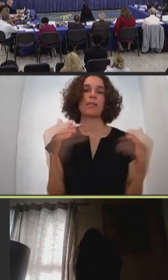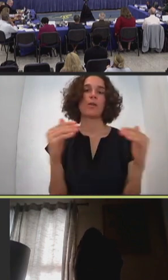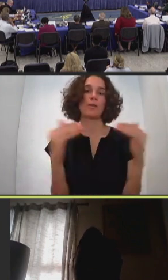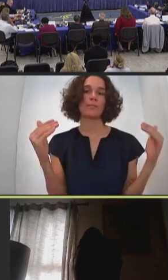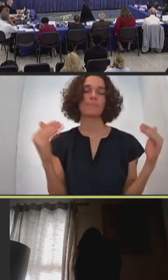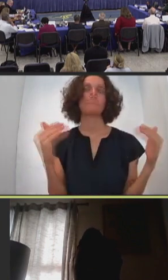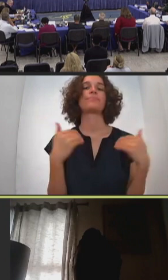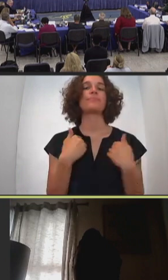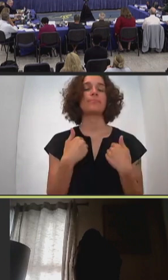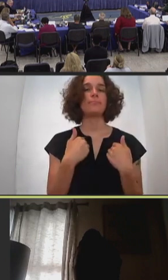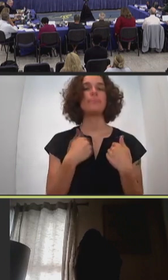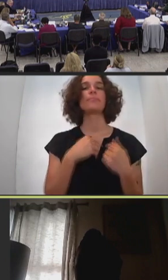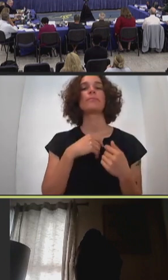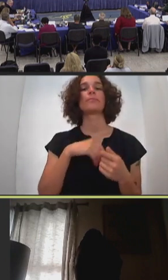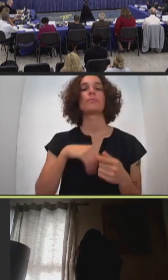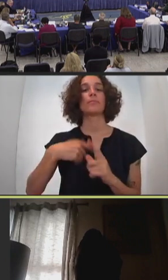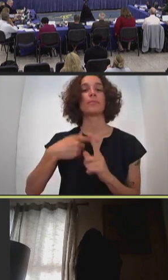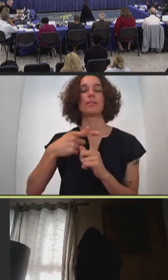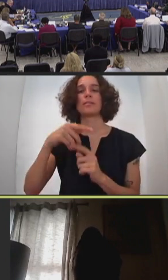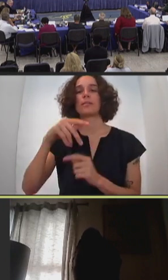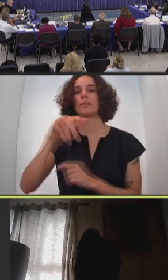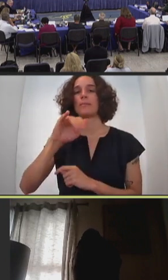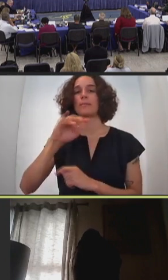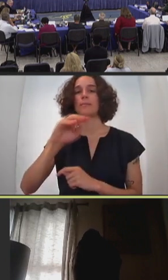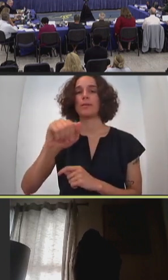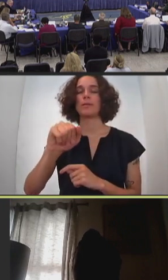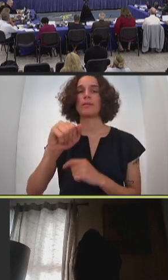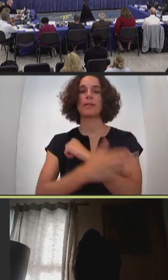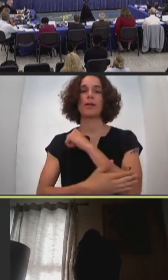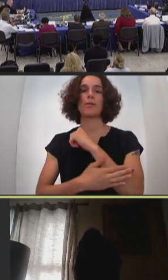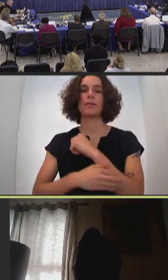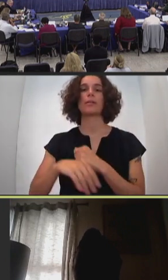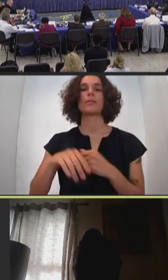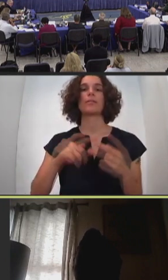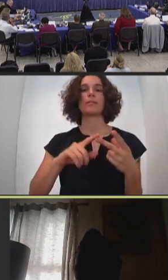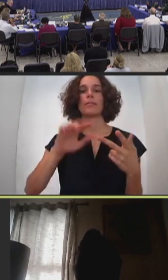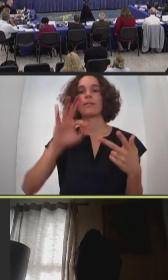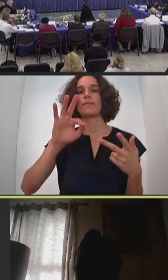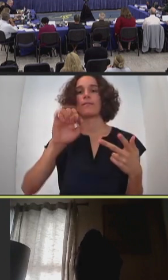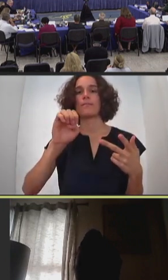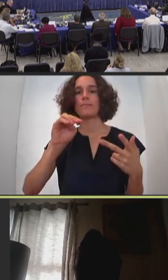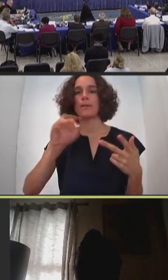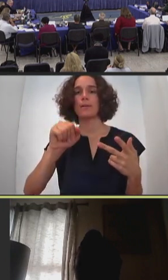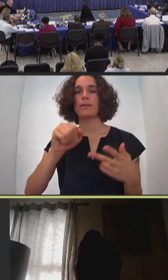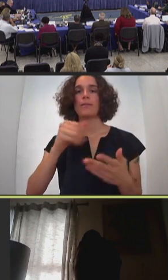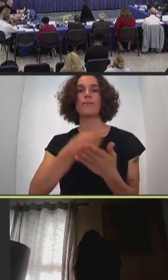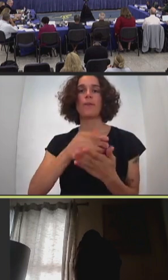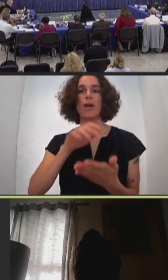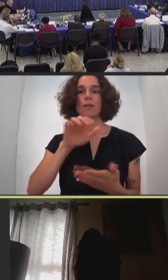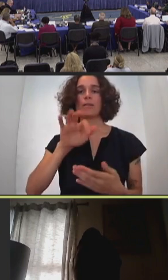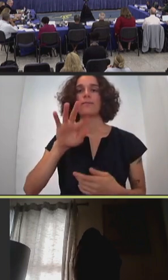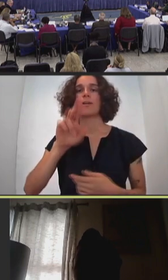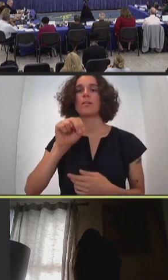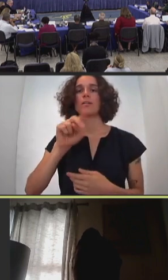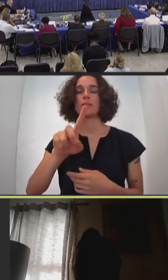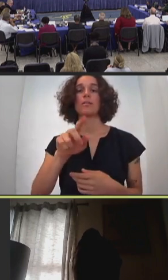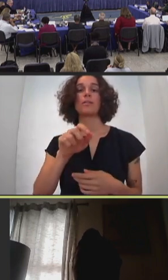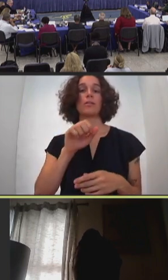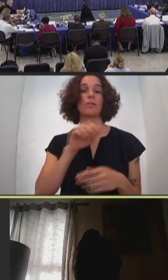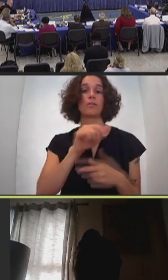Pima County, the FEMA fund, works hard to ensure that migrants who enter into